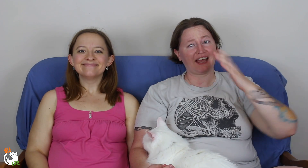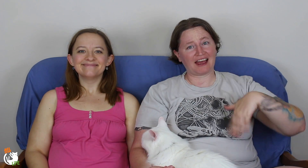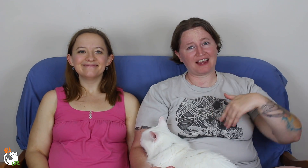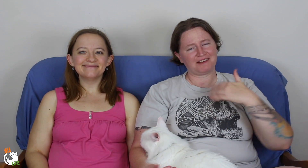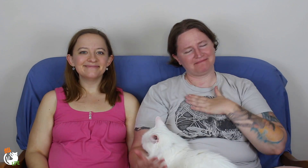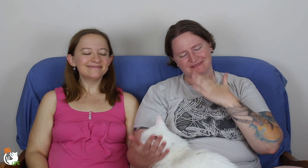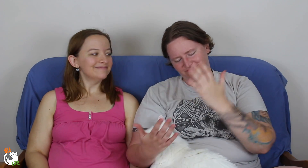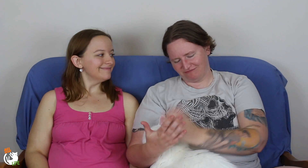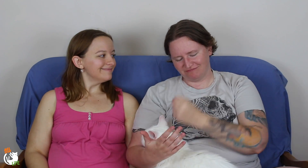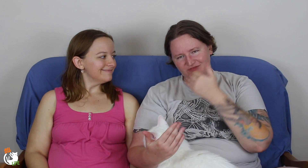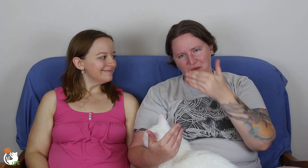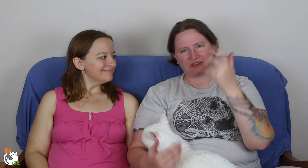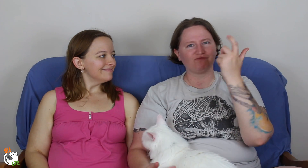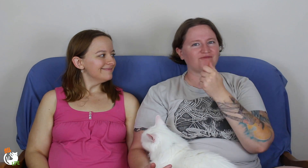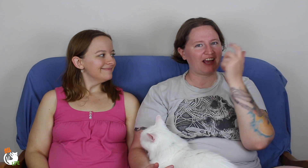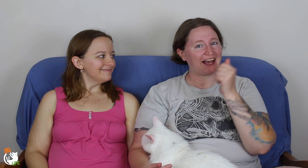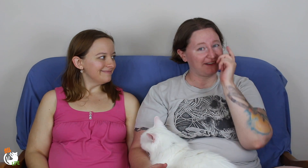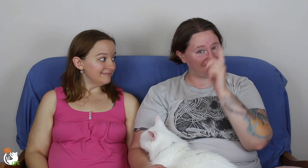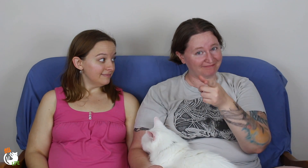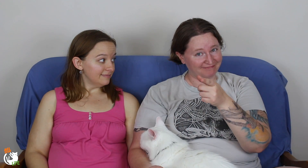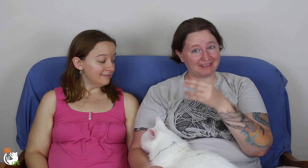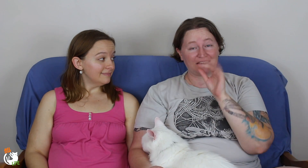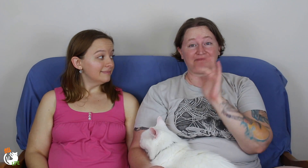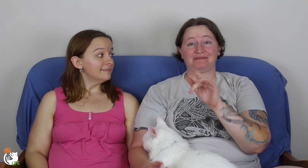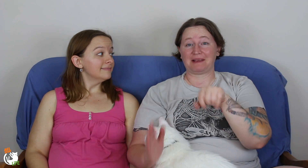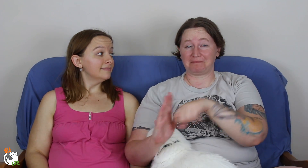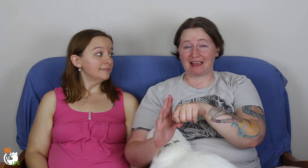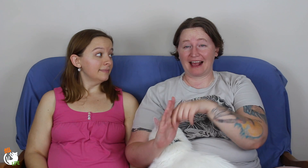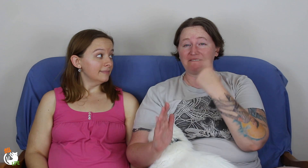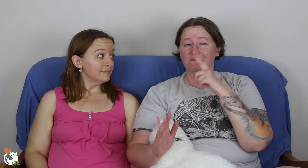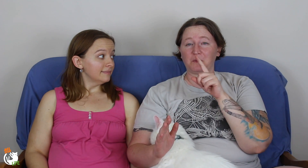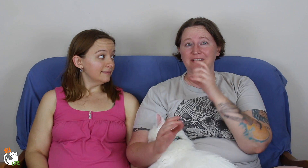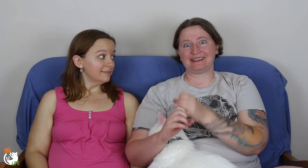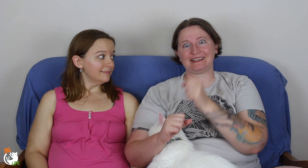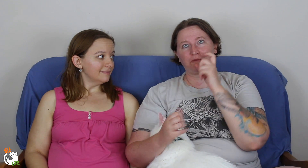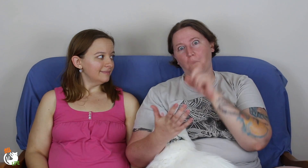If you haven't, go ahead and subscribe. Remember to click the notification bell